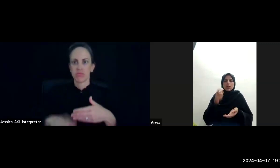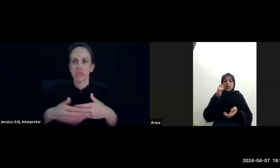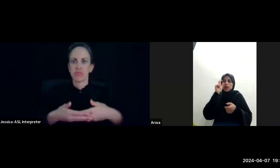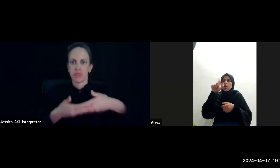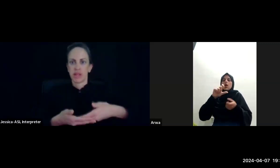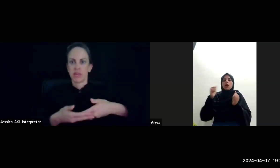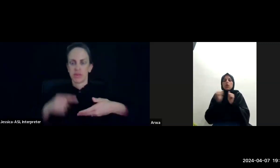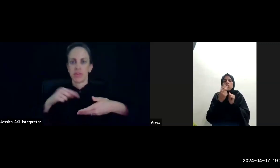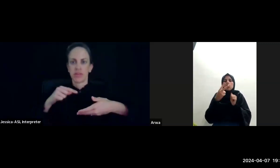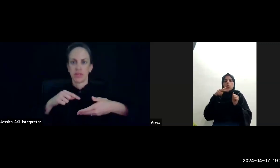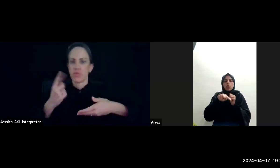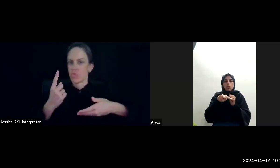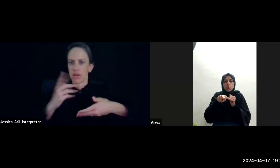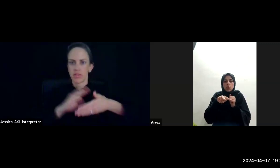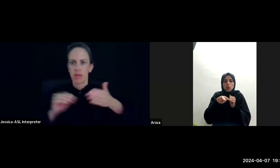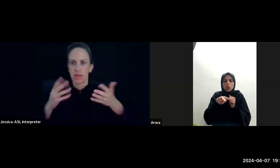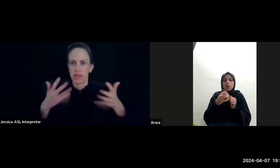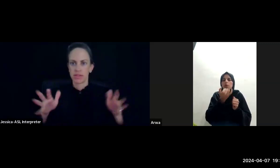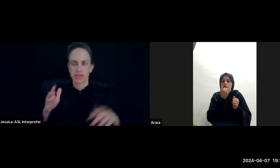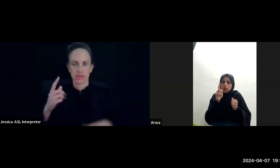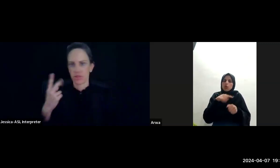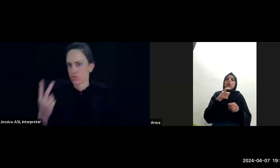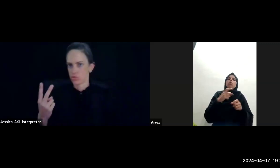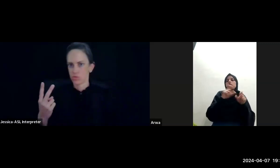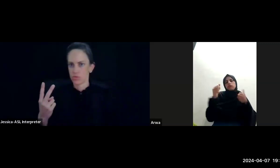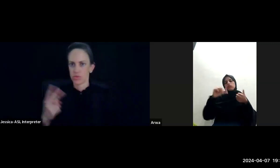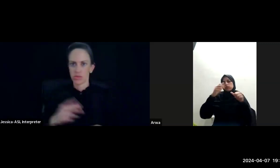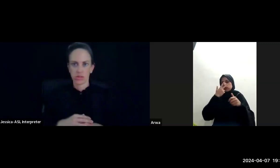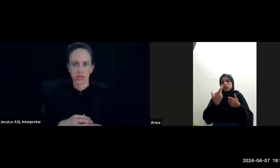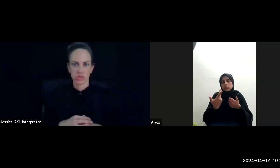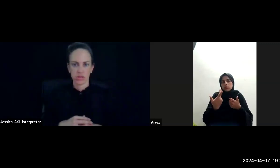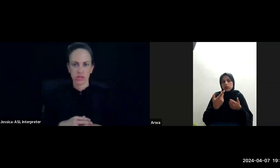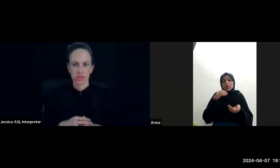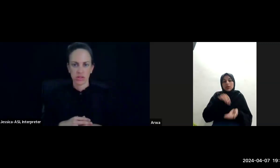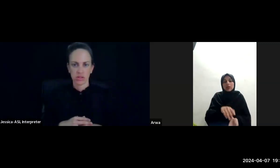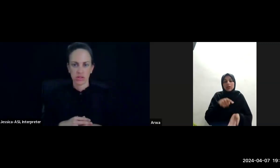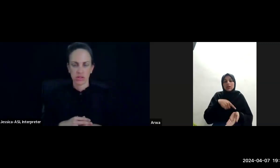one right copy. You give one wrong copy you'll give one right copy. A child needs two wrong copies to